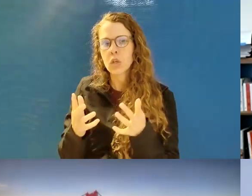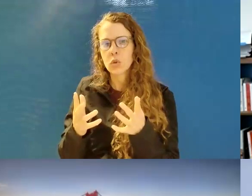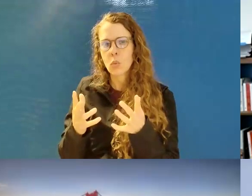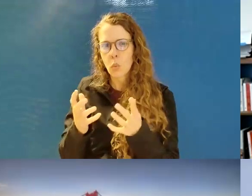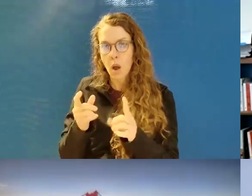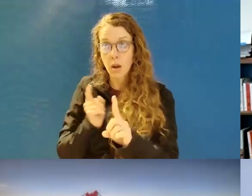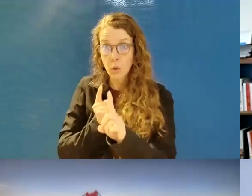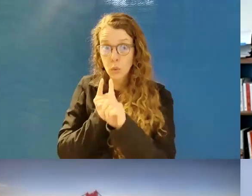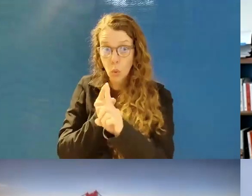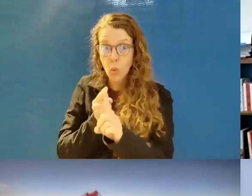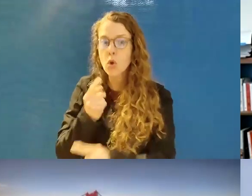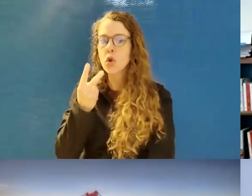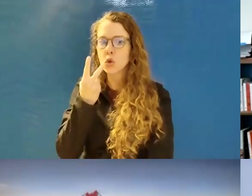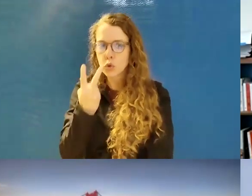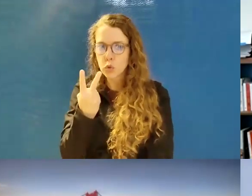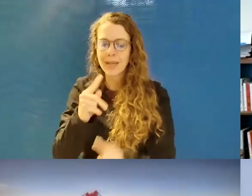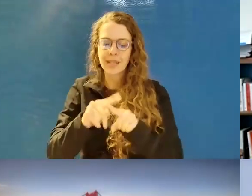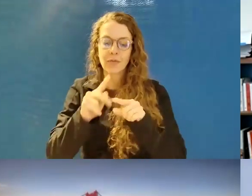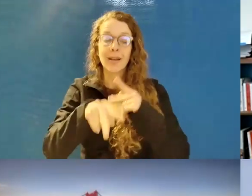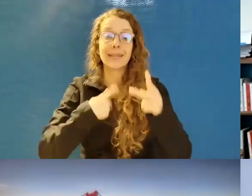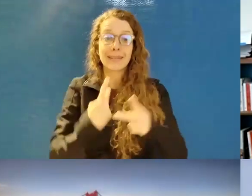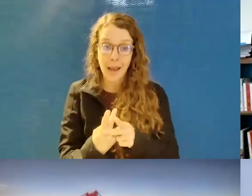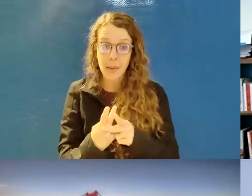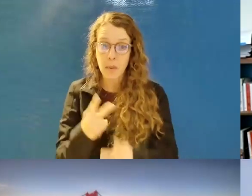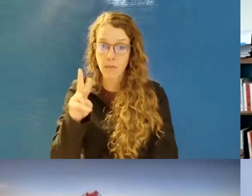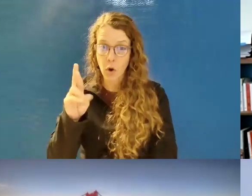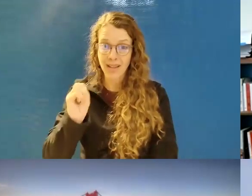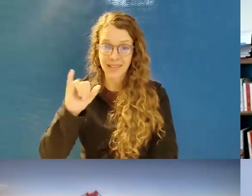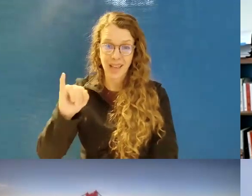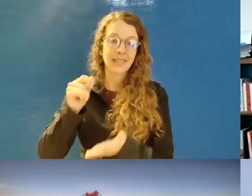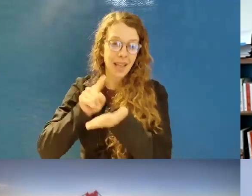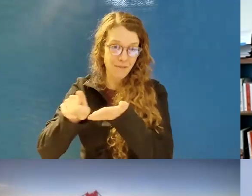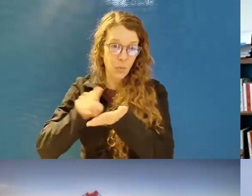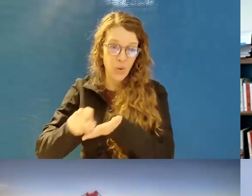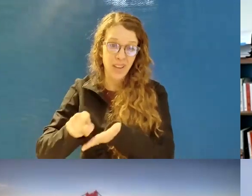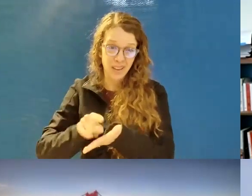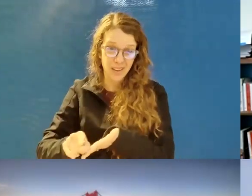different types of RSI per week regularly.